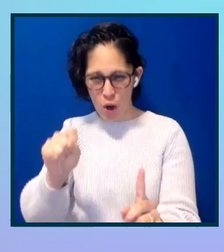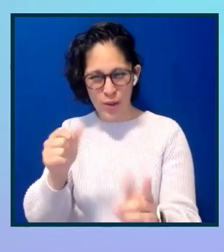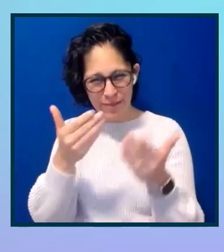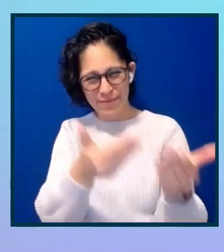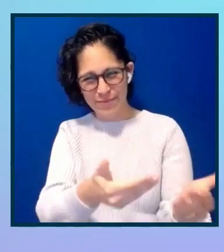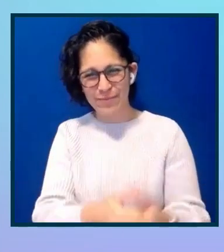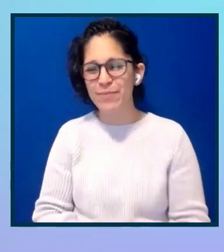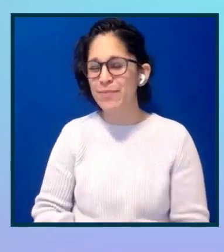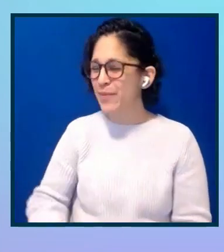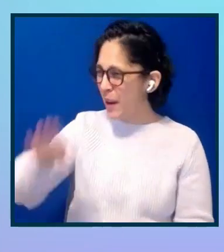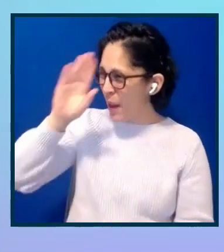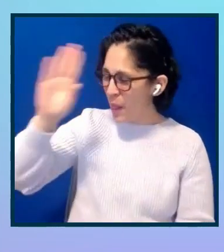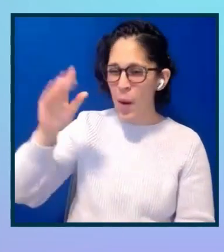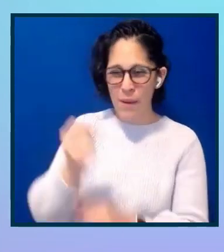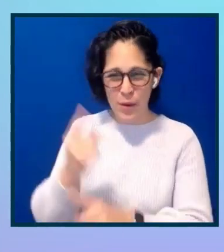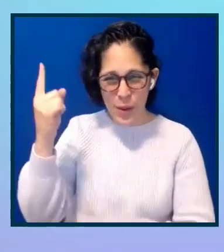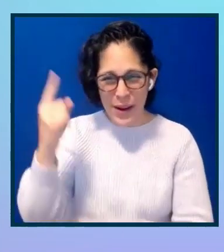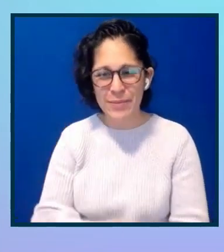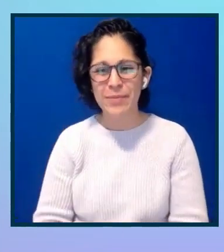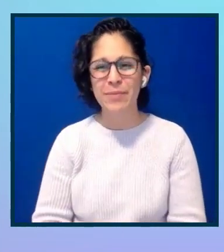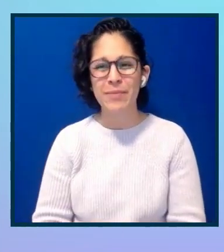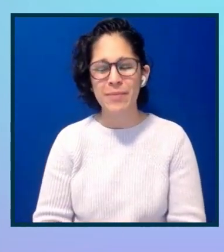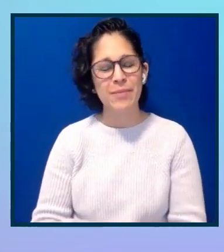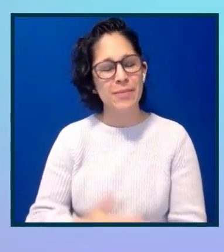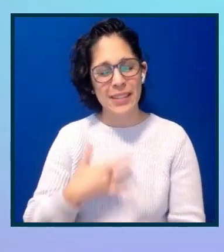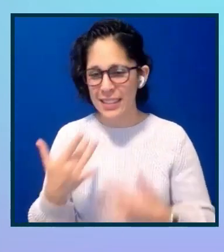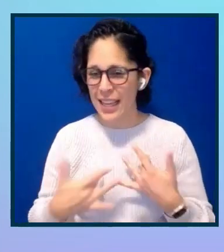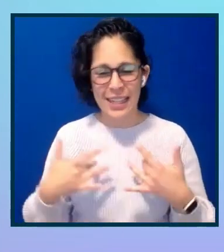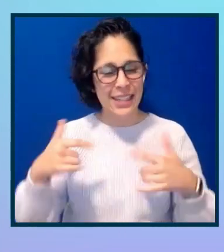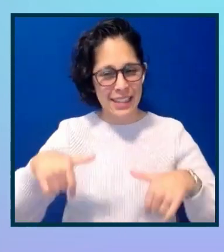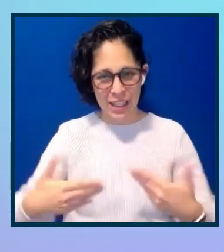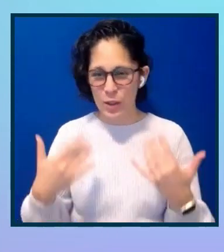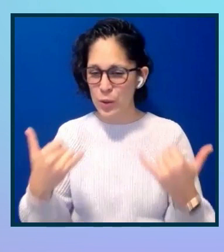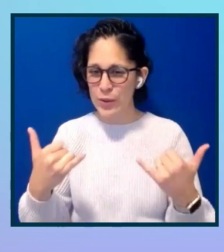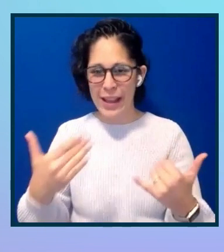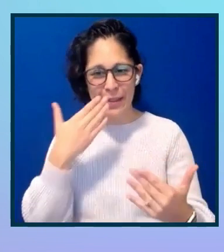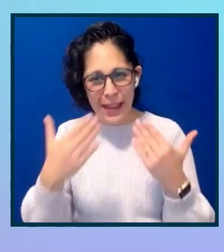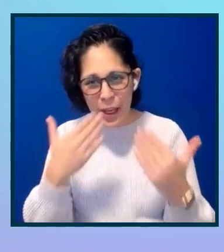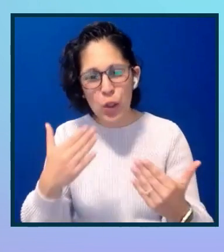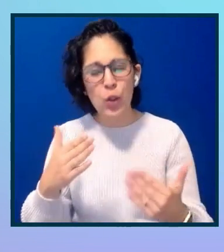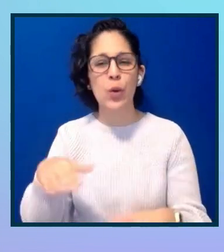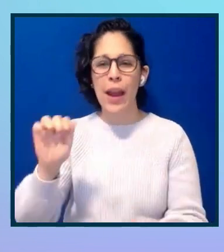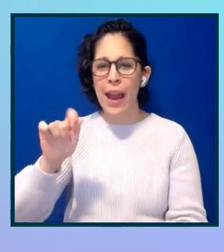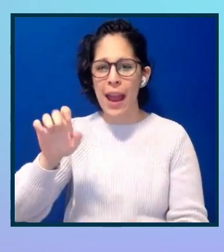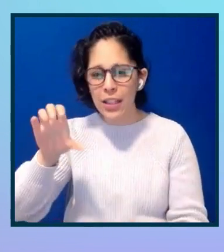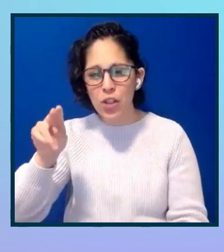Hello, everybody. I'm super glad to be here. Thank you, and thanks for axe-con for sponsoring this event.